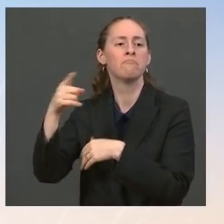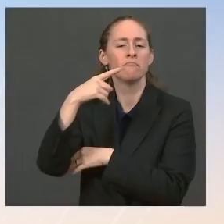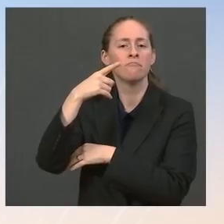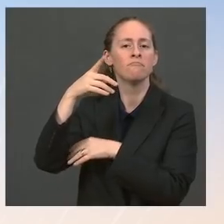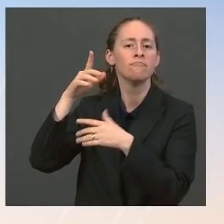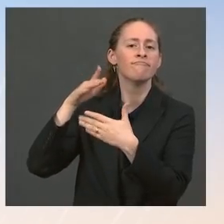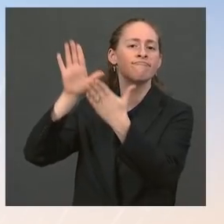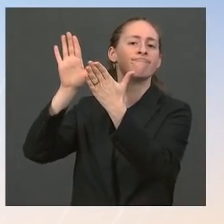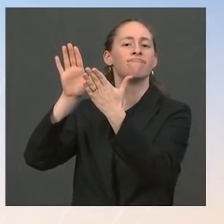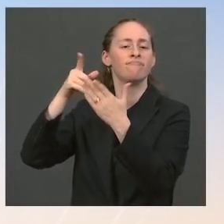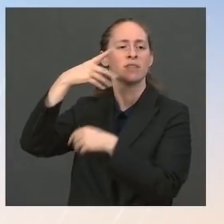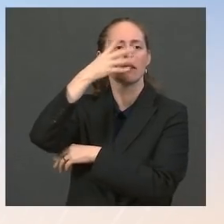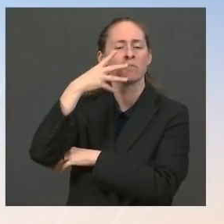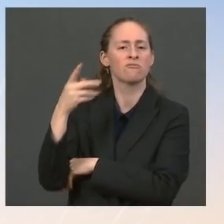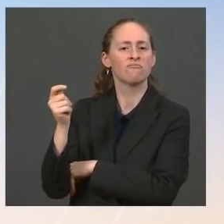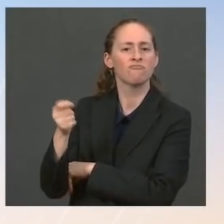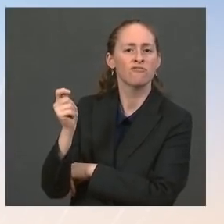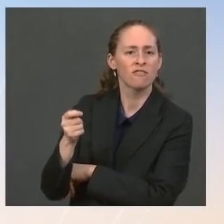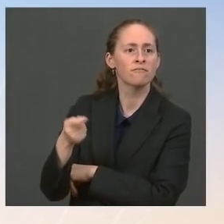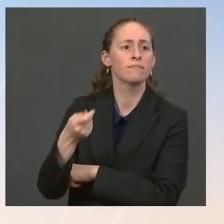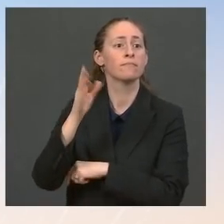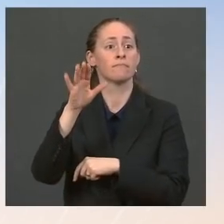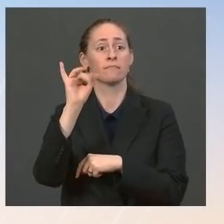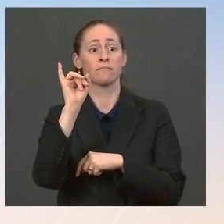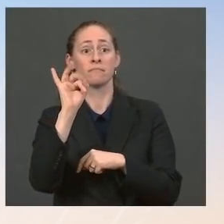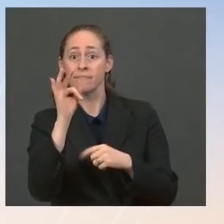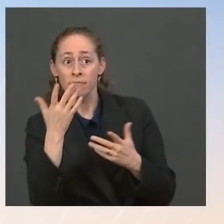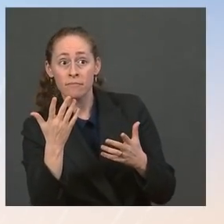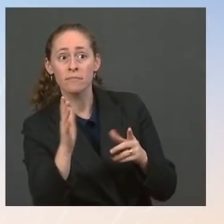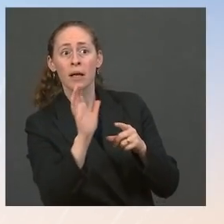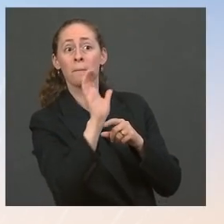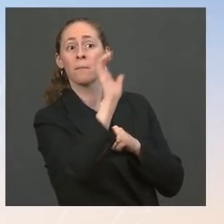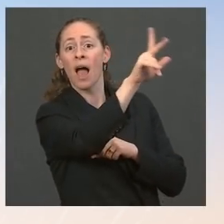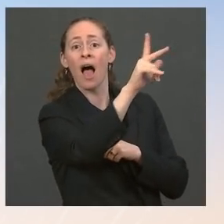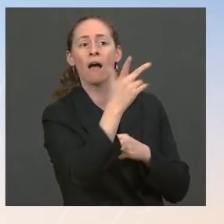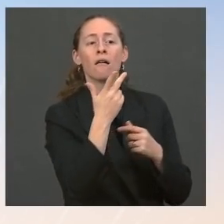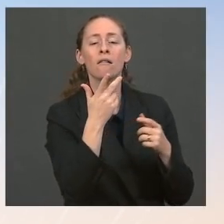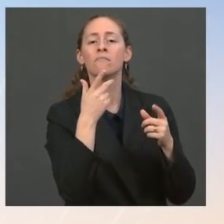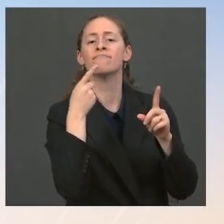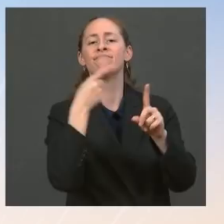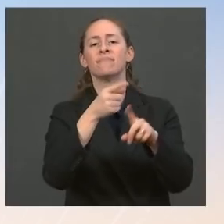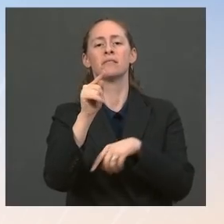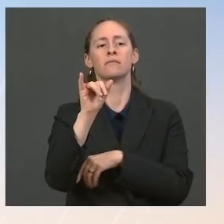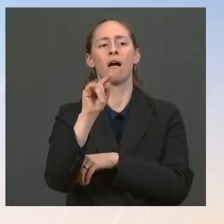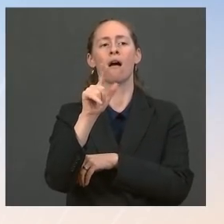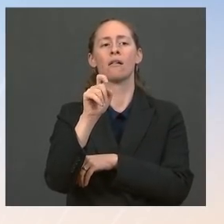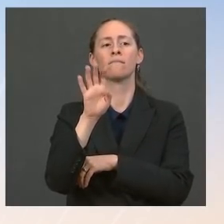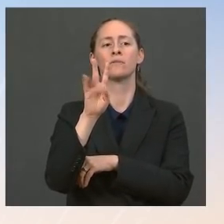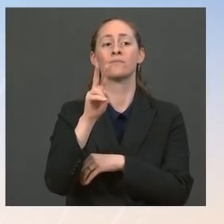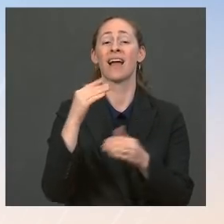But if we are able to expel them under Title 42 -- because that is indeed a public health